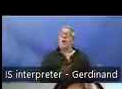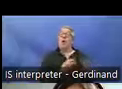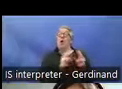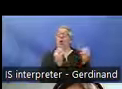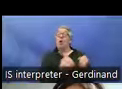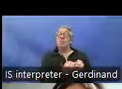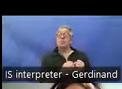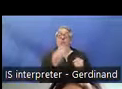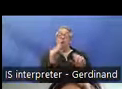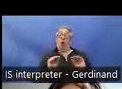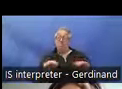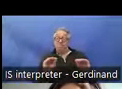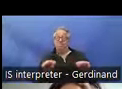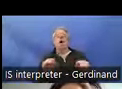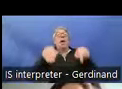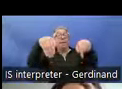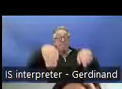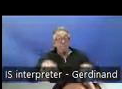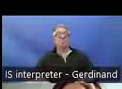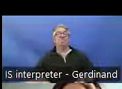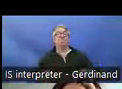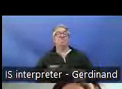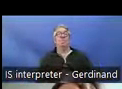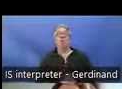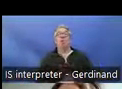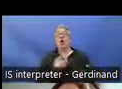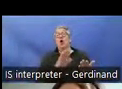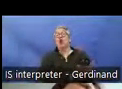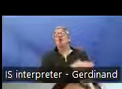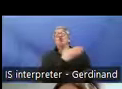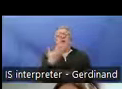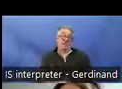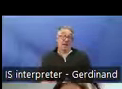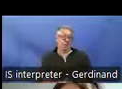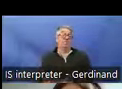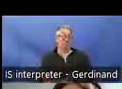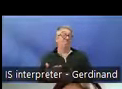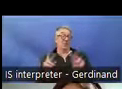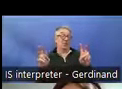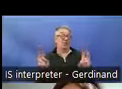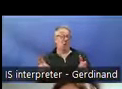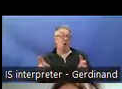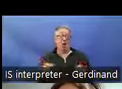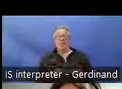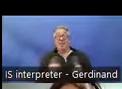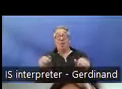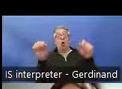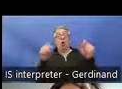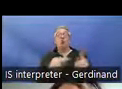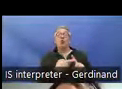a lot more of the local organizations. Translation and accessibility, formats and options of the toolkit.